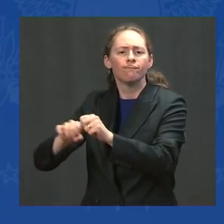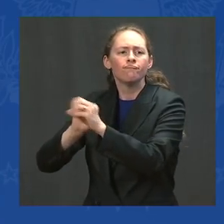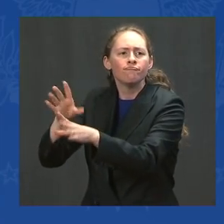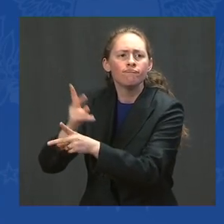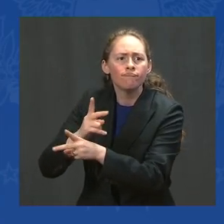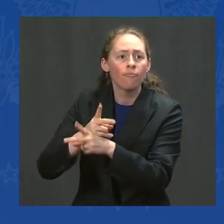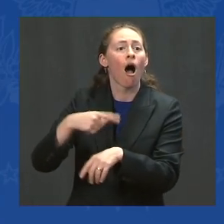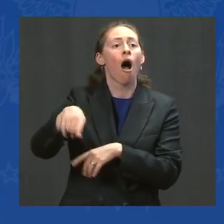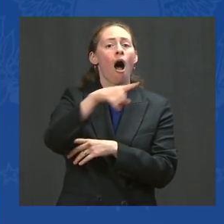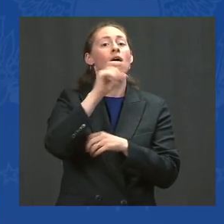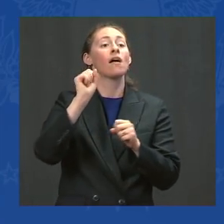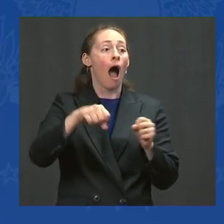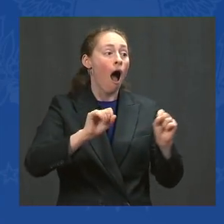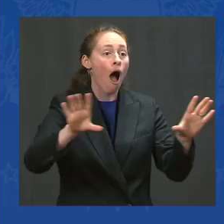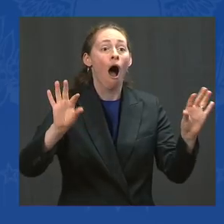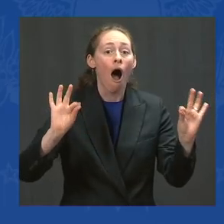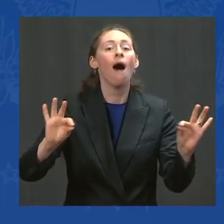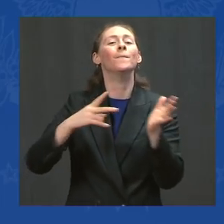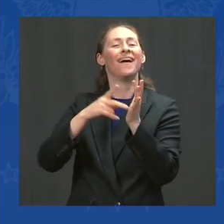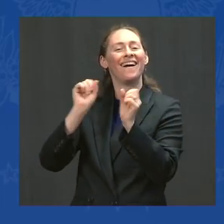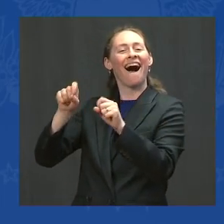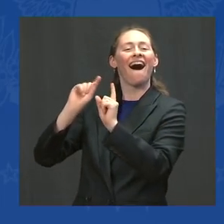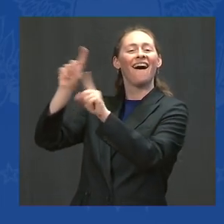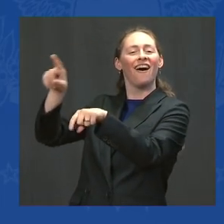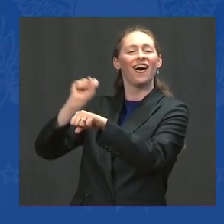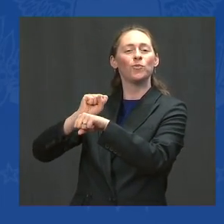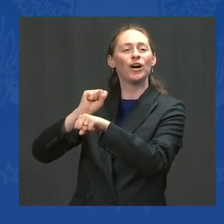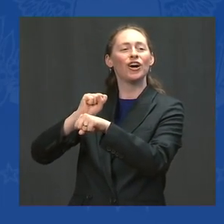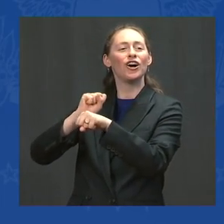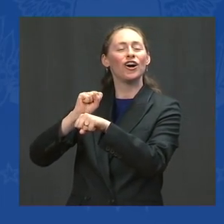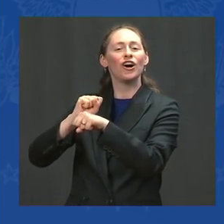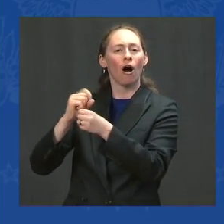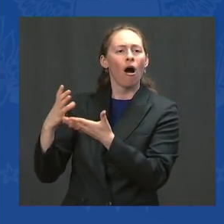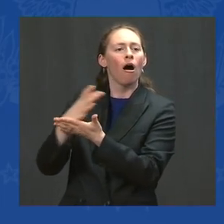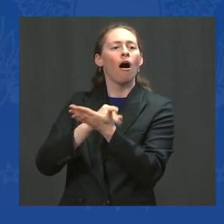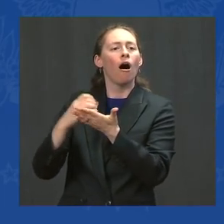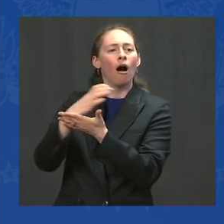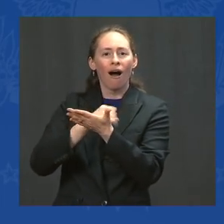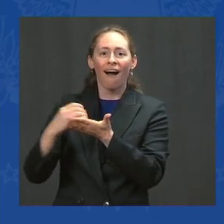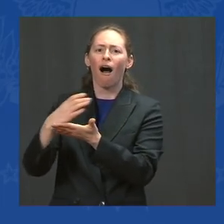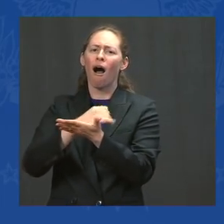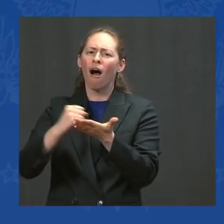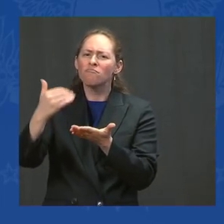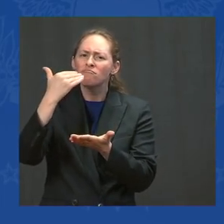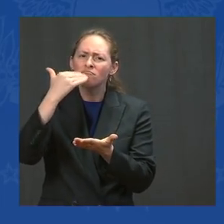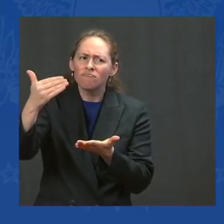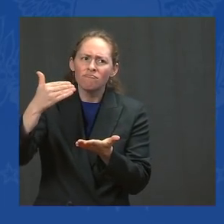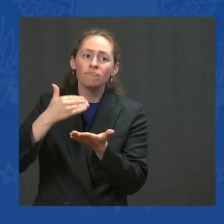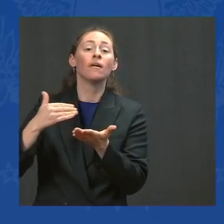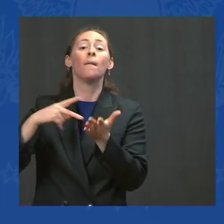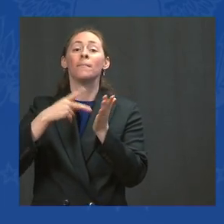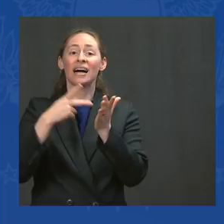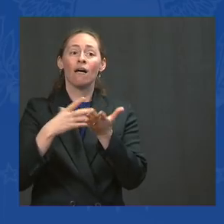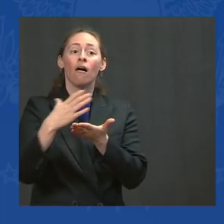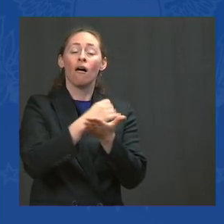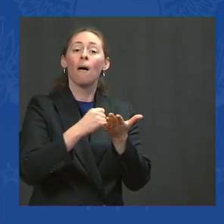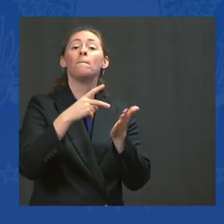These steps will enhance our productivity -- raising wages without raising prices. That won't increase inflation.